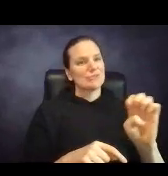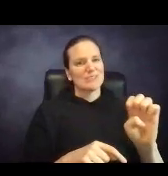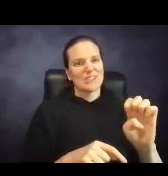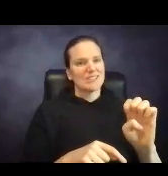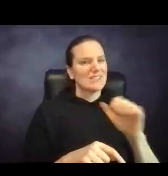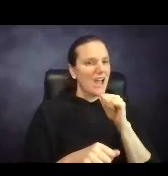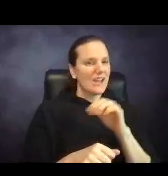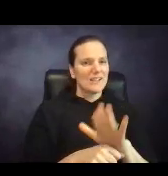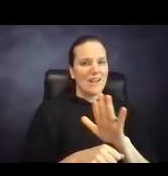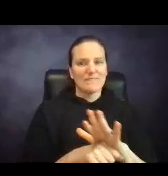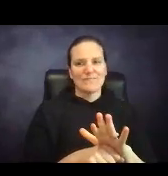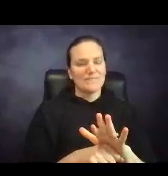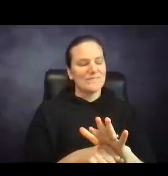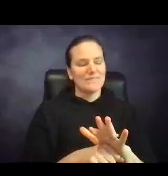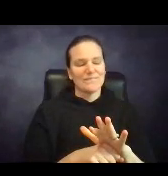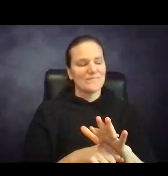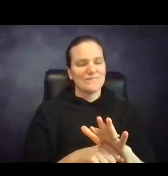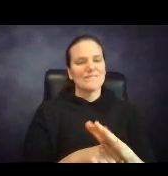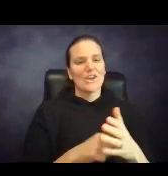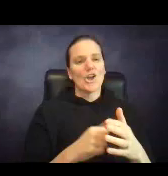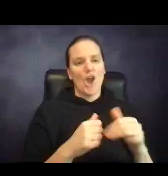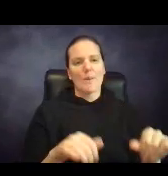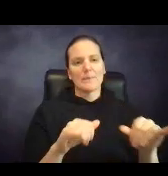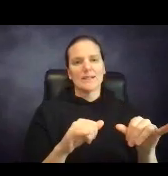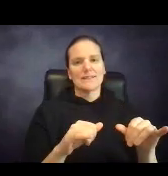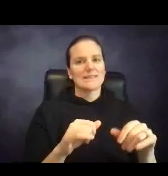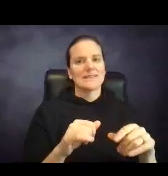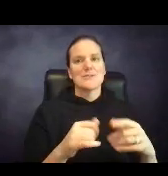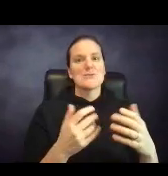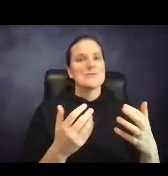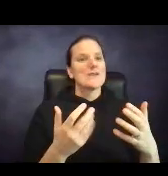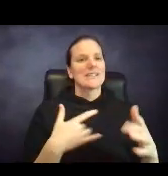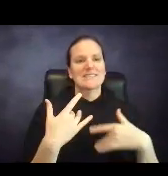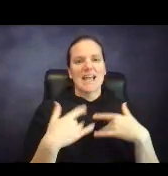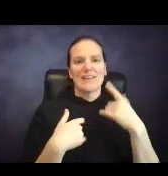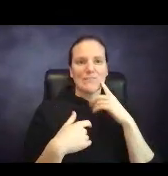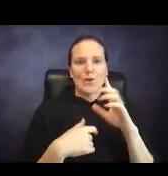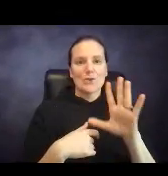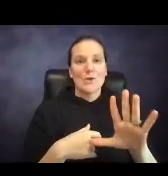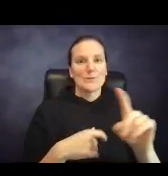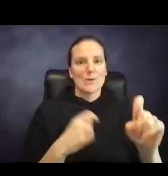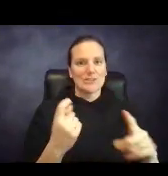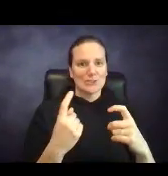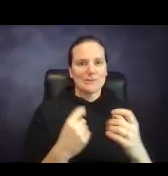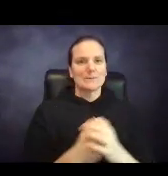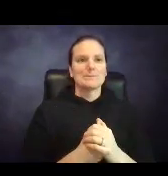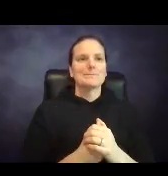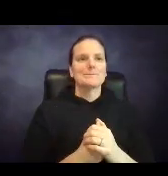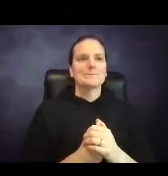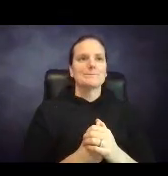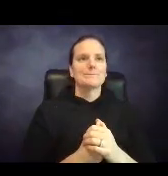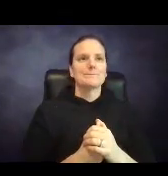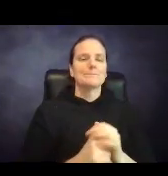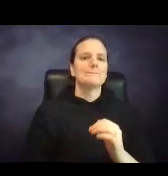I can't wait for your questions. Okay, what else? So hormone estrogen also treats hot flashes and temperature dysregulation. Those vasomotor symptoms.